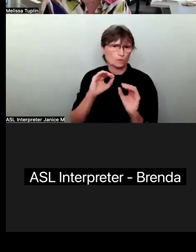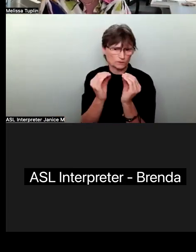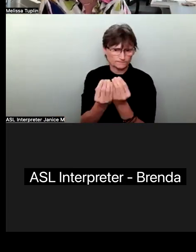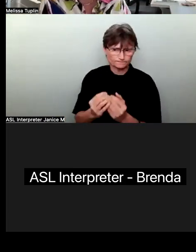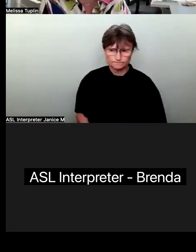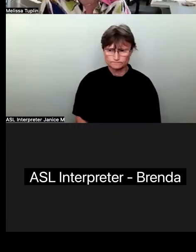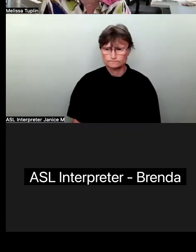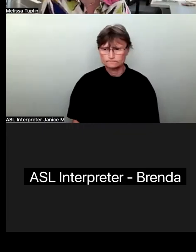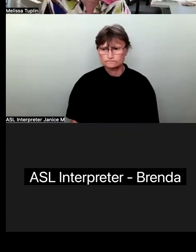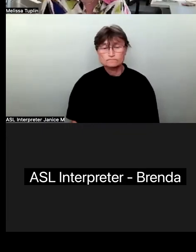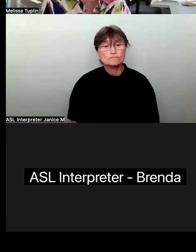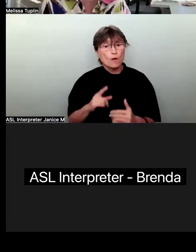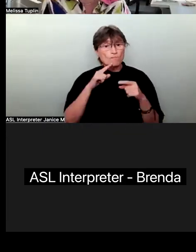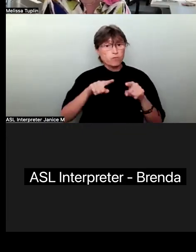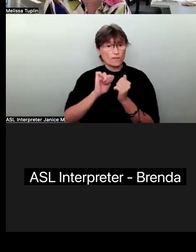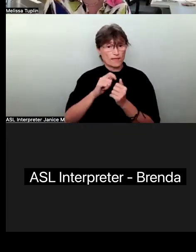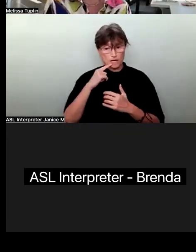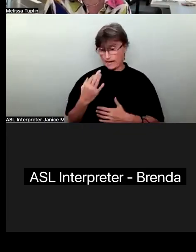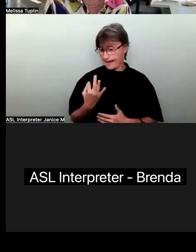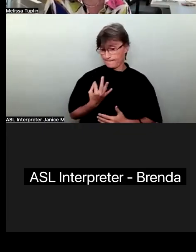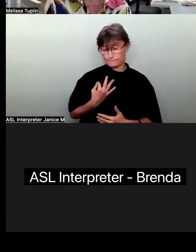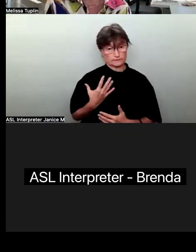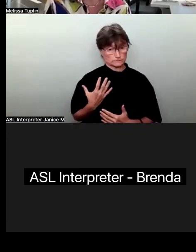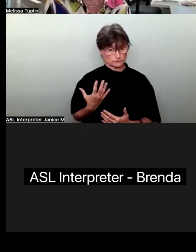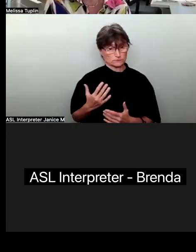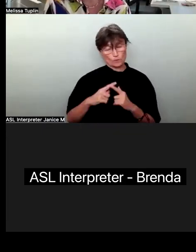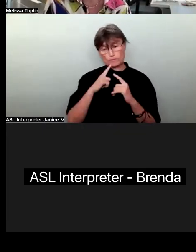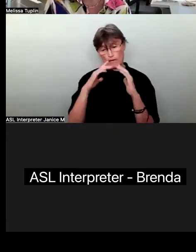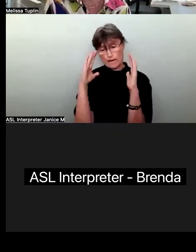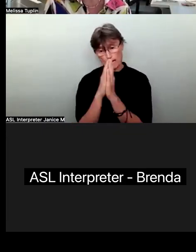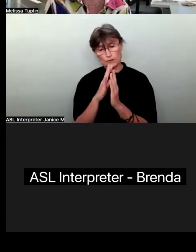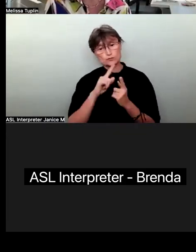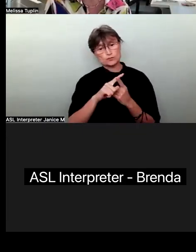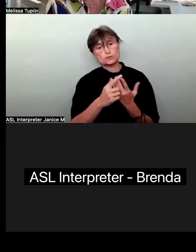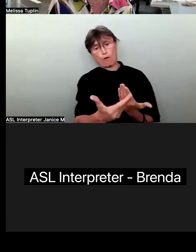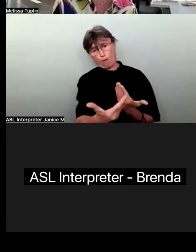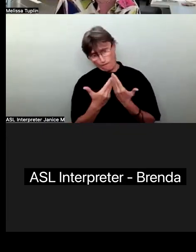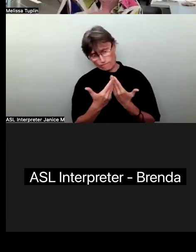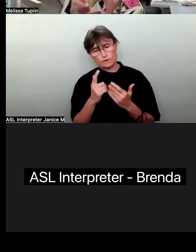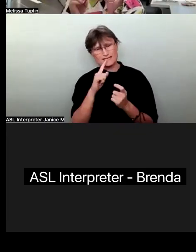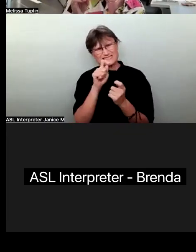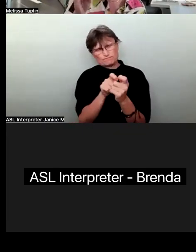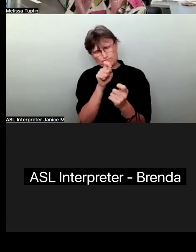In the application, you will be asked to request a specific annual funding amount. So note that